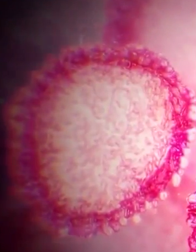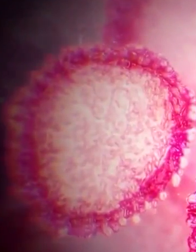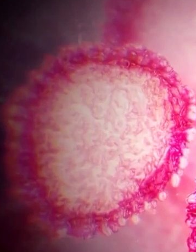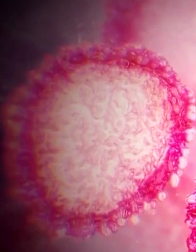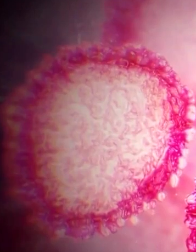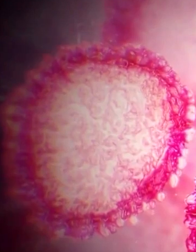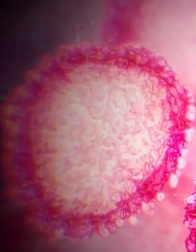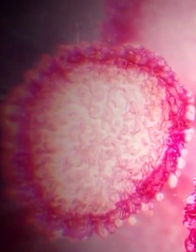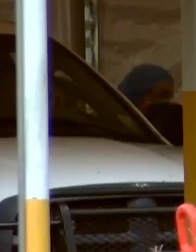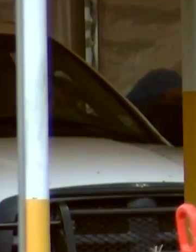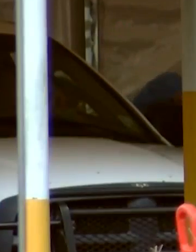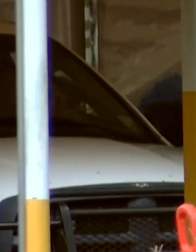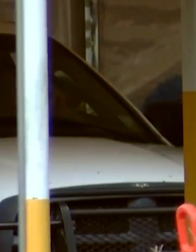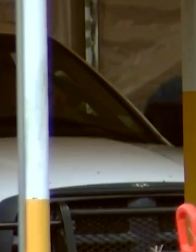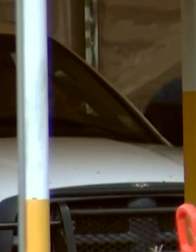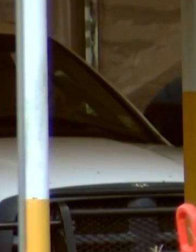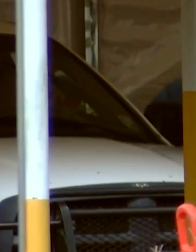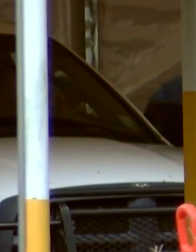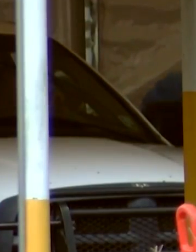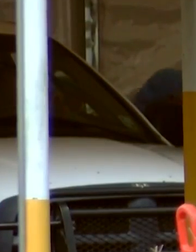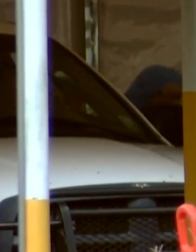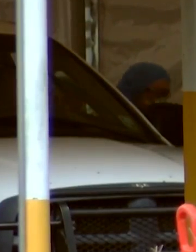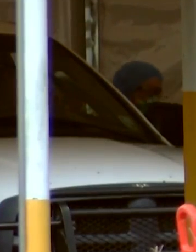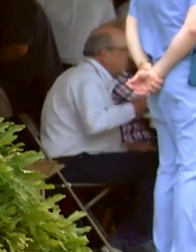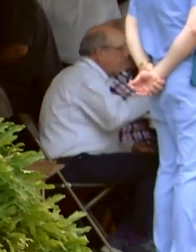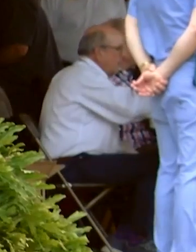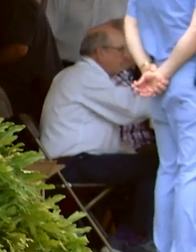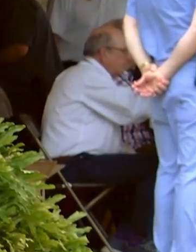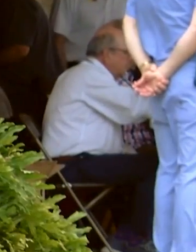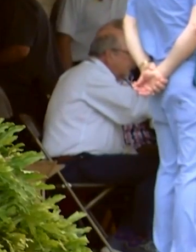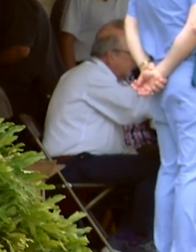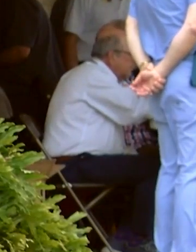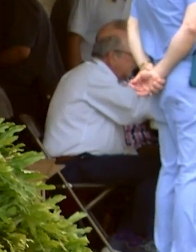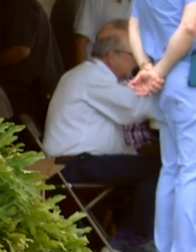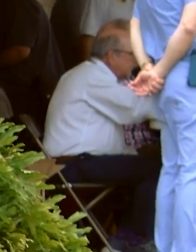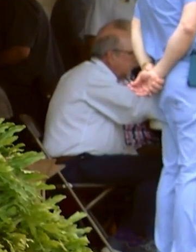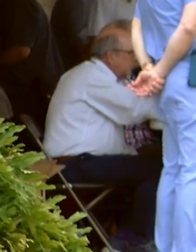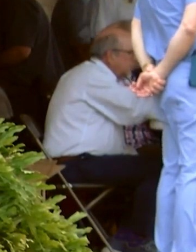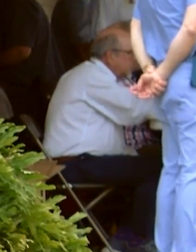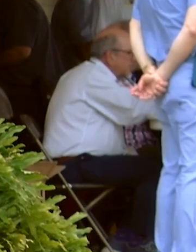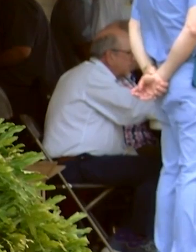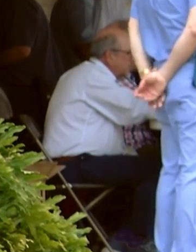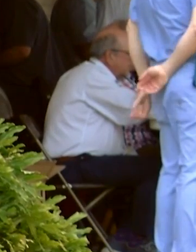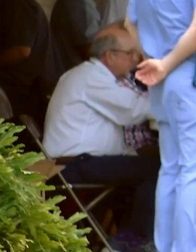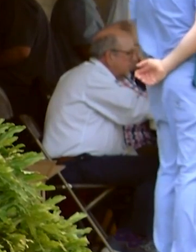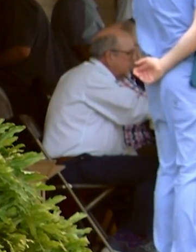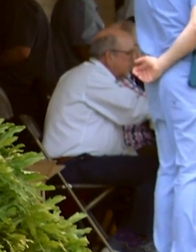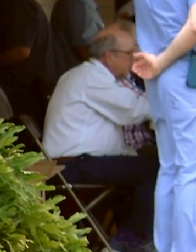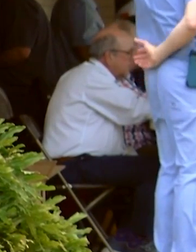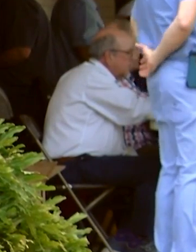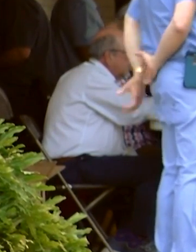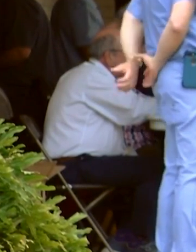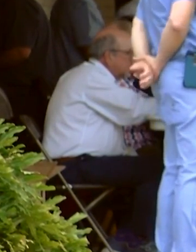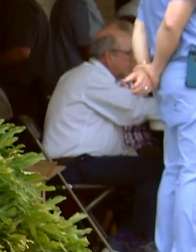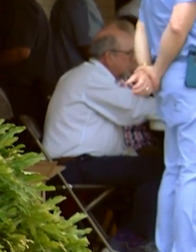our existing footprint of hospitals not just in the New Orleans region but around the state."AS THE PLANS MOVE FORWARD TO STAGE THE FACILITY, GOVENROR EDWARDS SAYS,